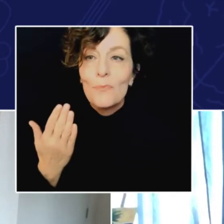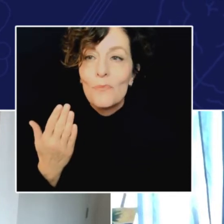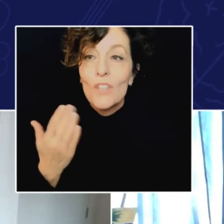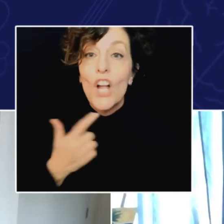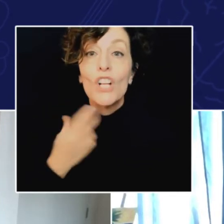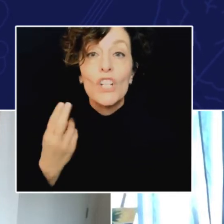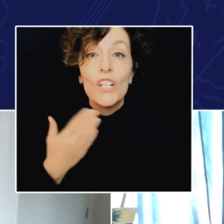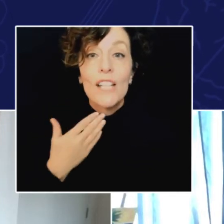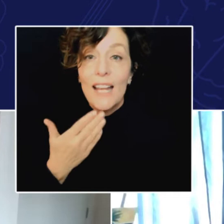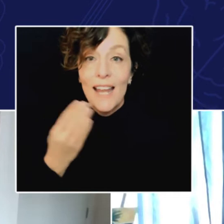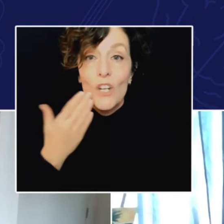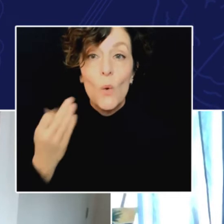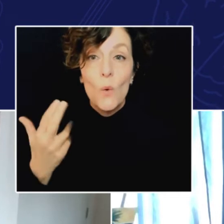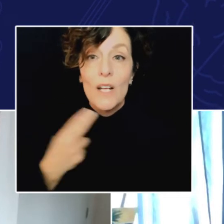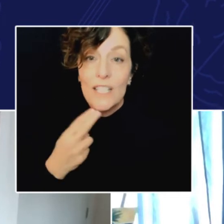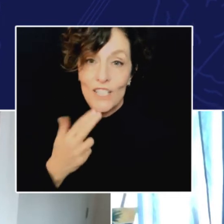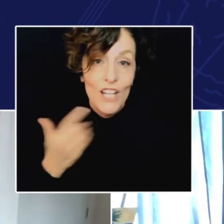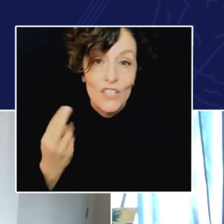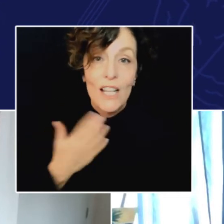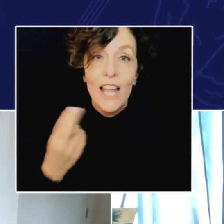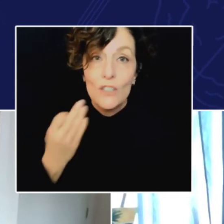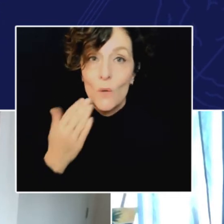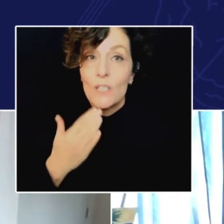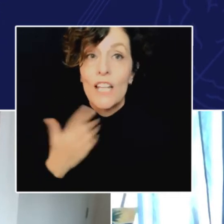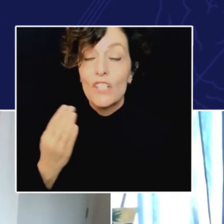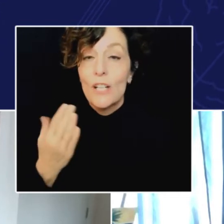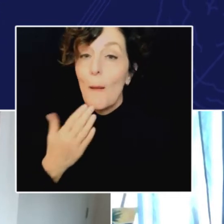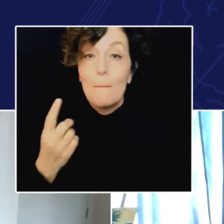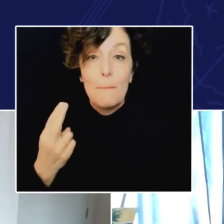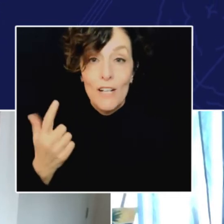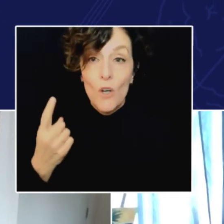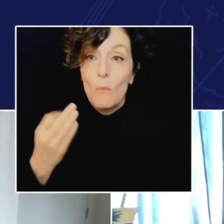...looked at any organizations like Association of Medical Professionals with Hearing Loss?